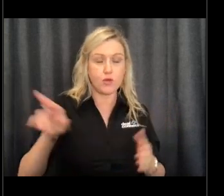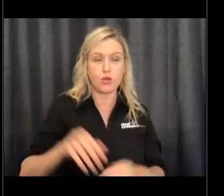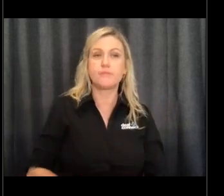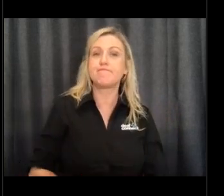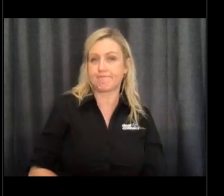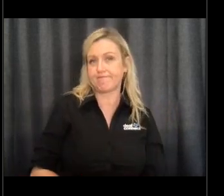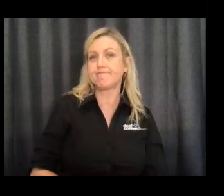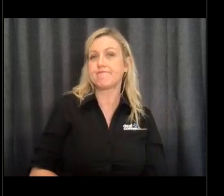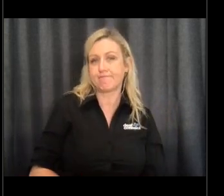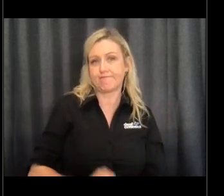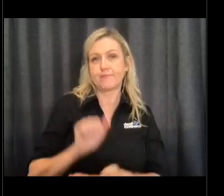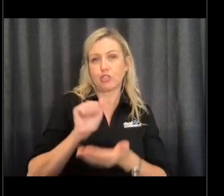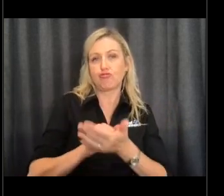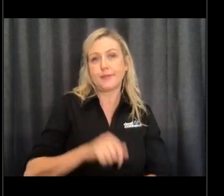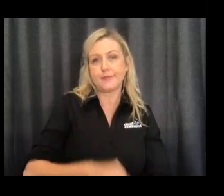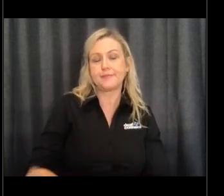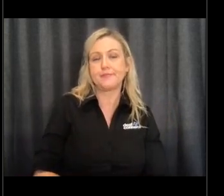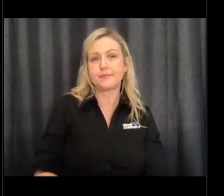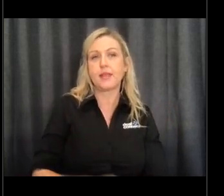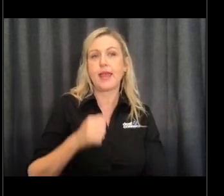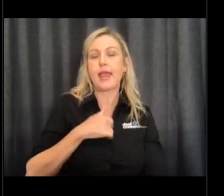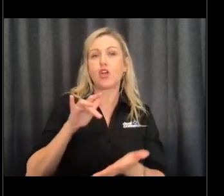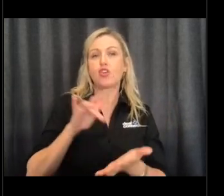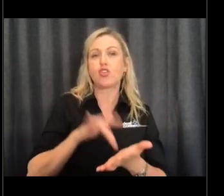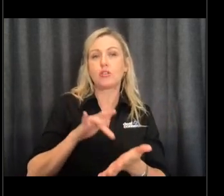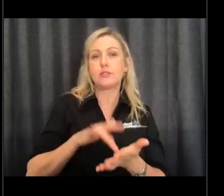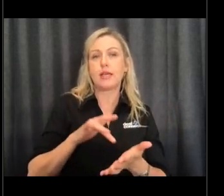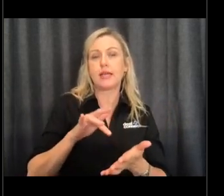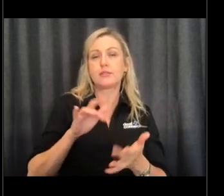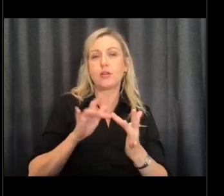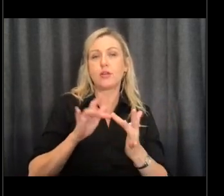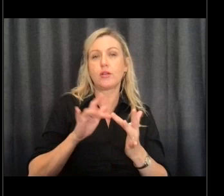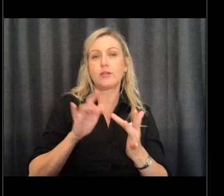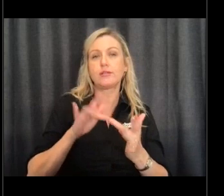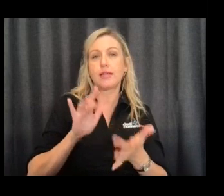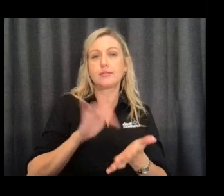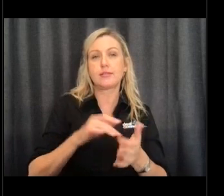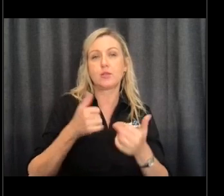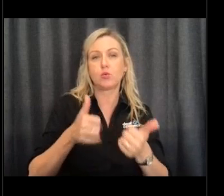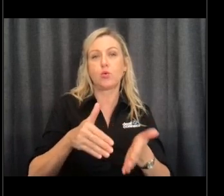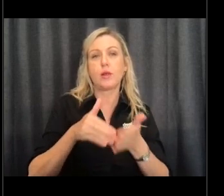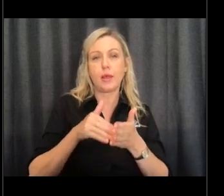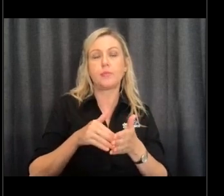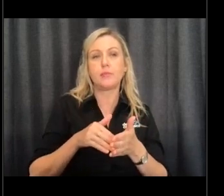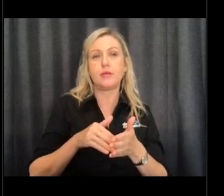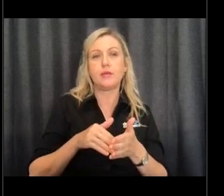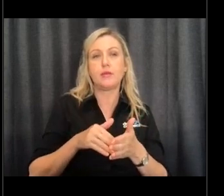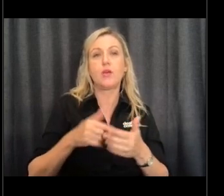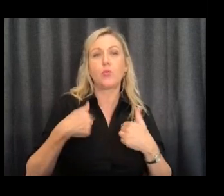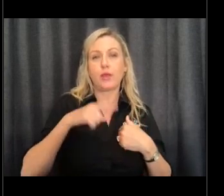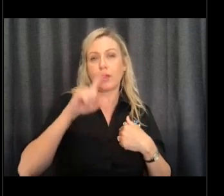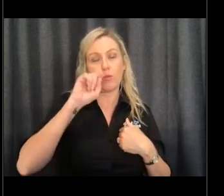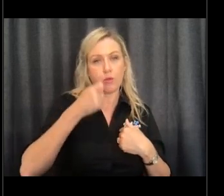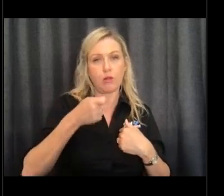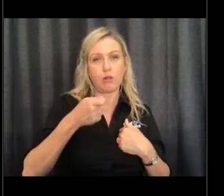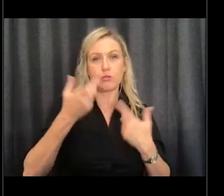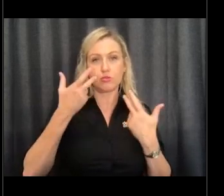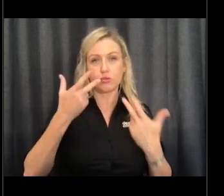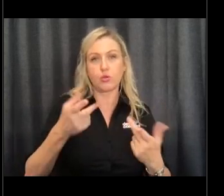Our contact centre does a great job, particularly if it's not us, they'll point you in the right direction.